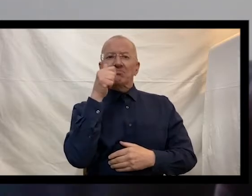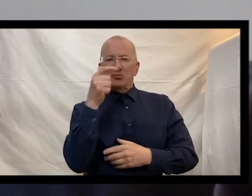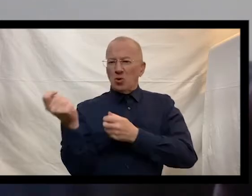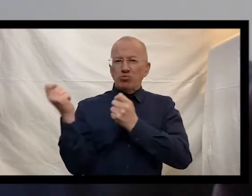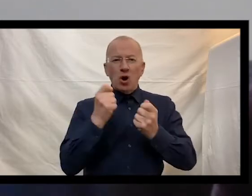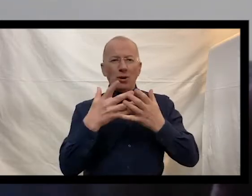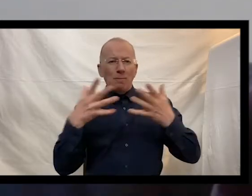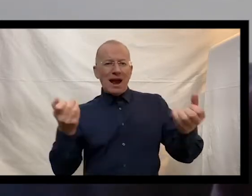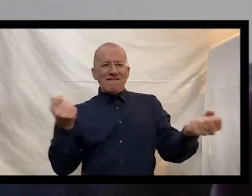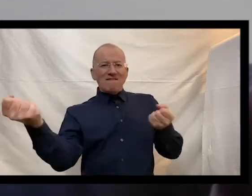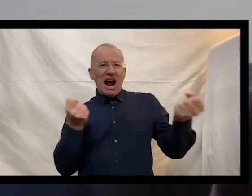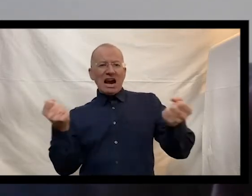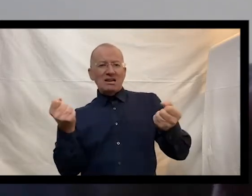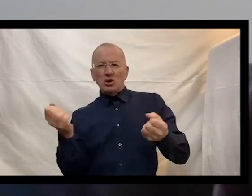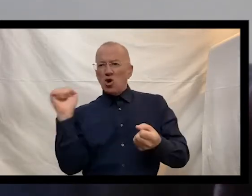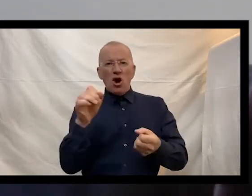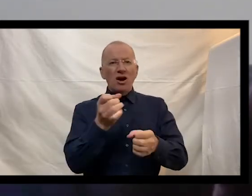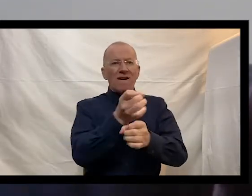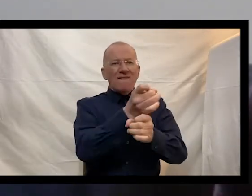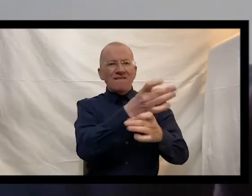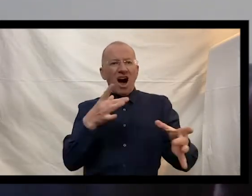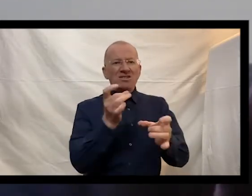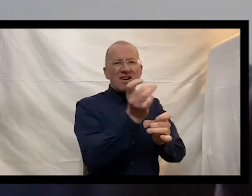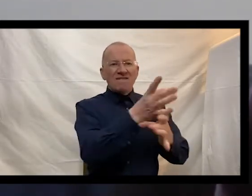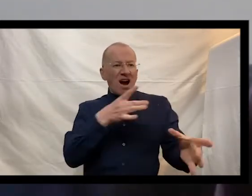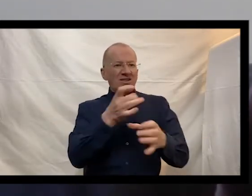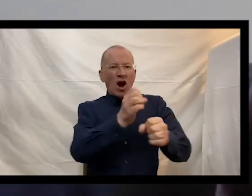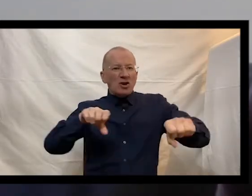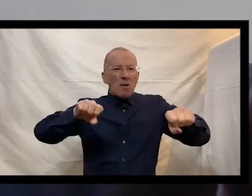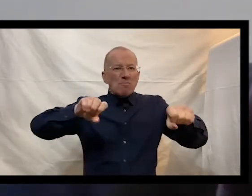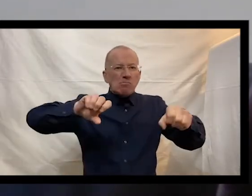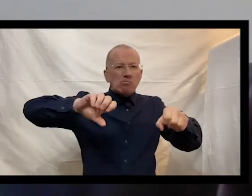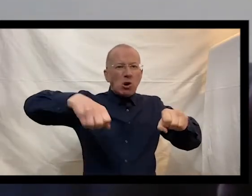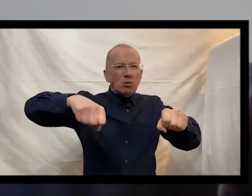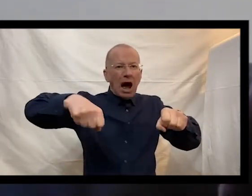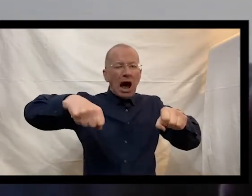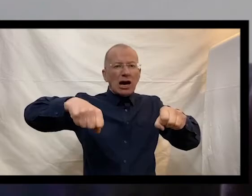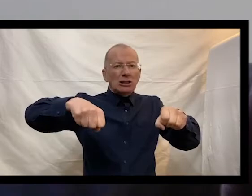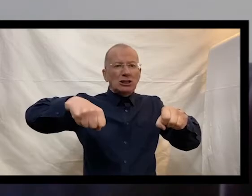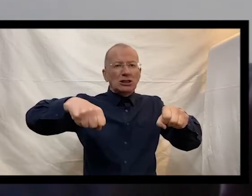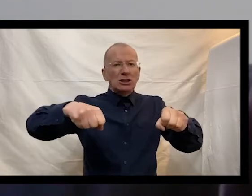You bought your big vans Your fast, fast, fast motorbikes